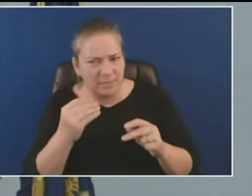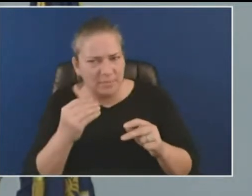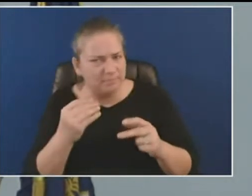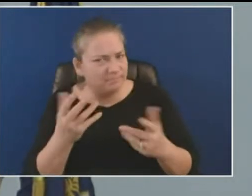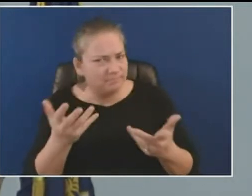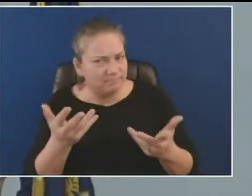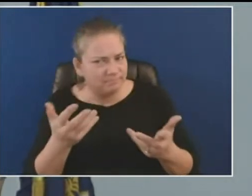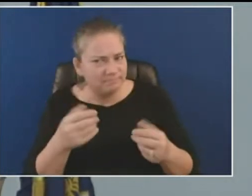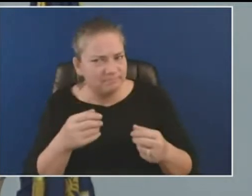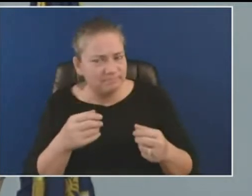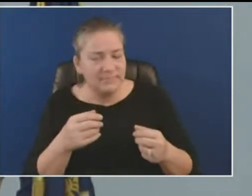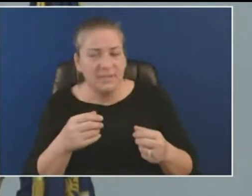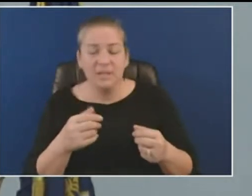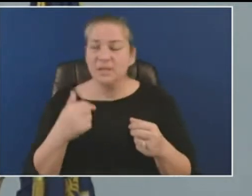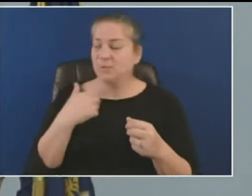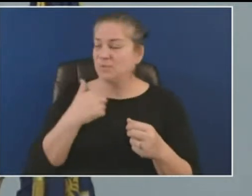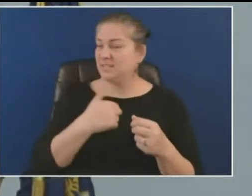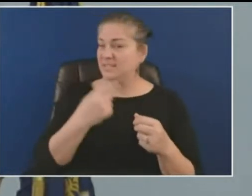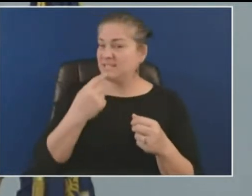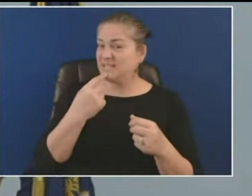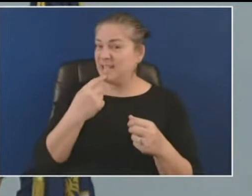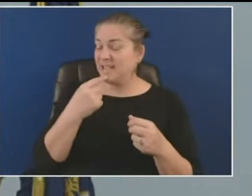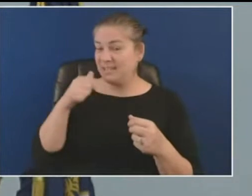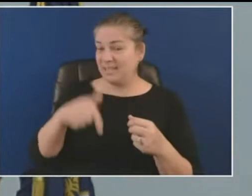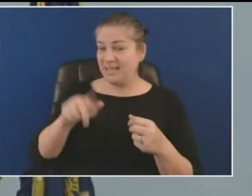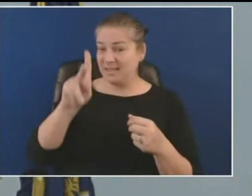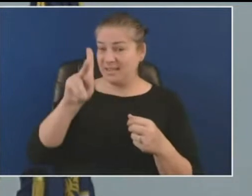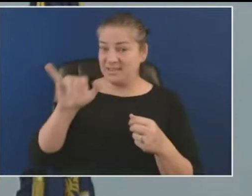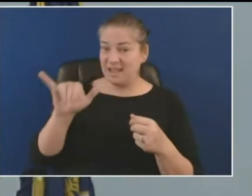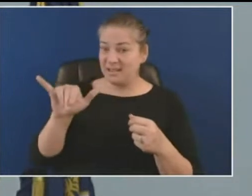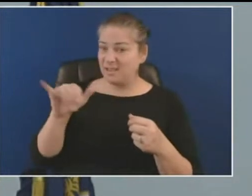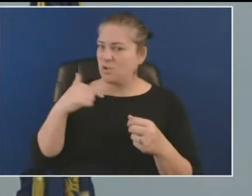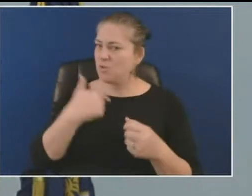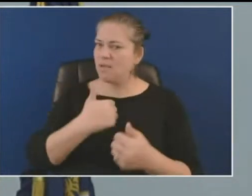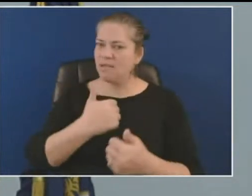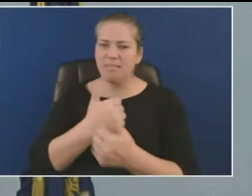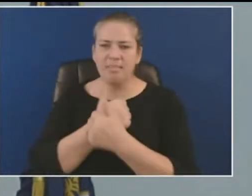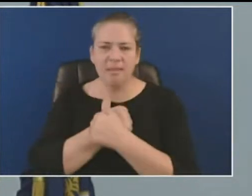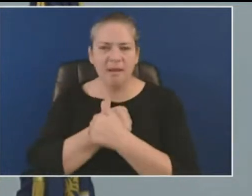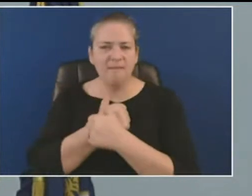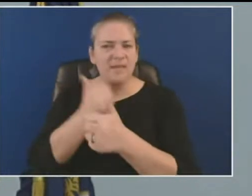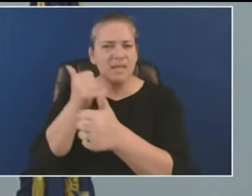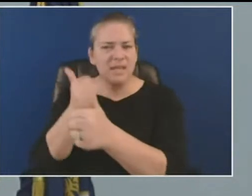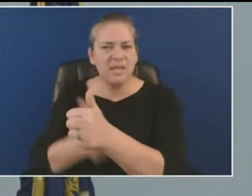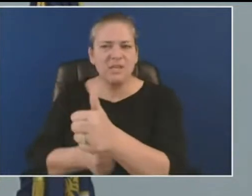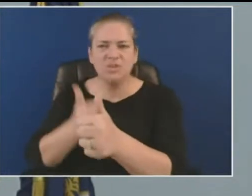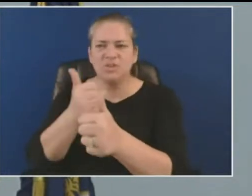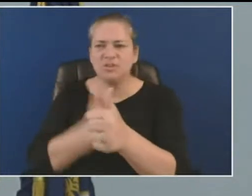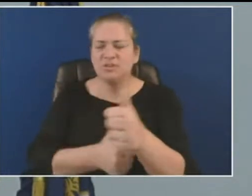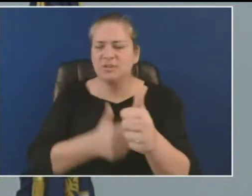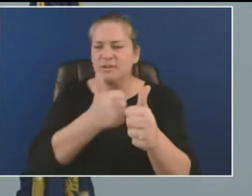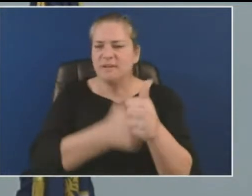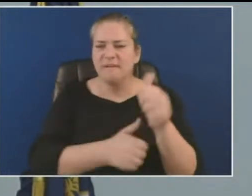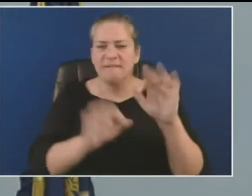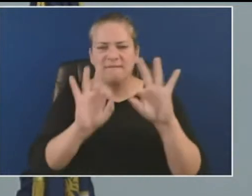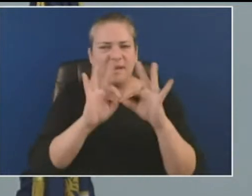This is 1 Commonwealth that loves each and everyone of these families that is impacted and stands ready to help.